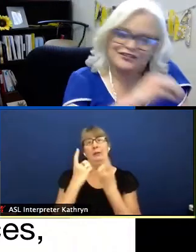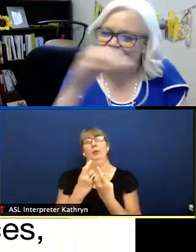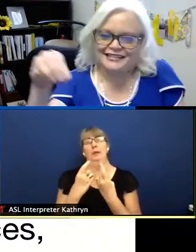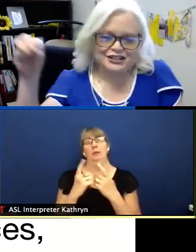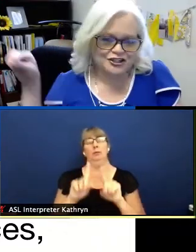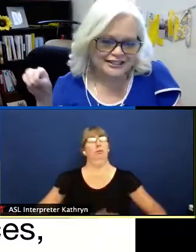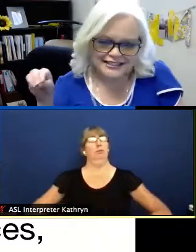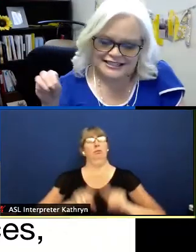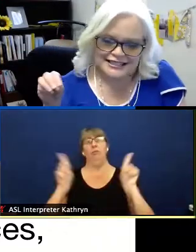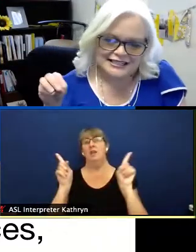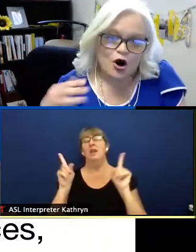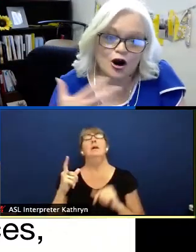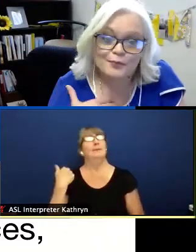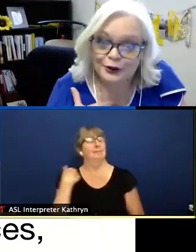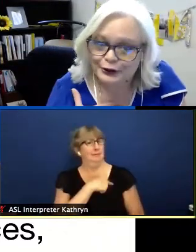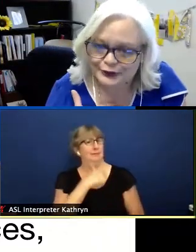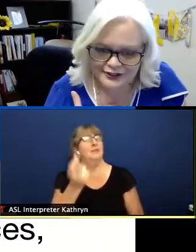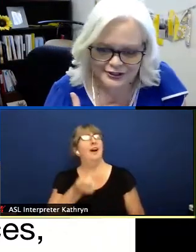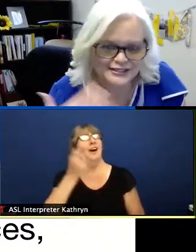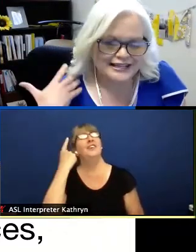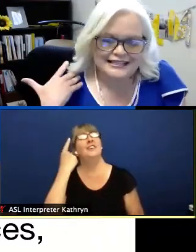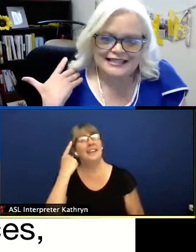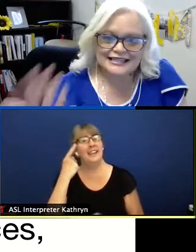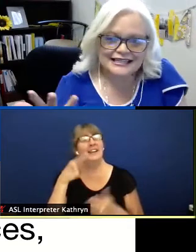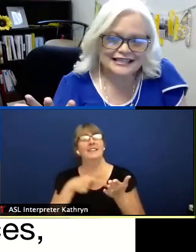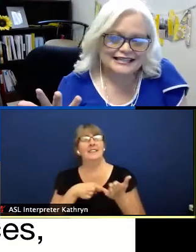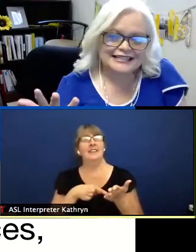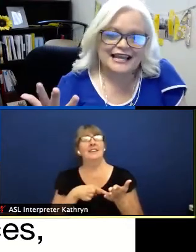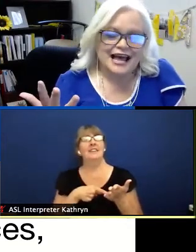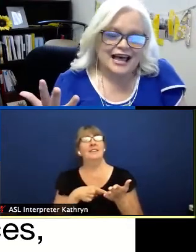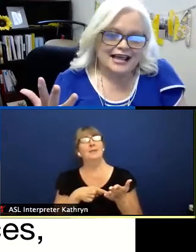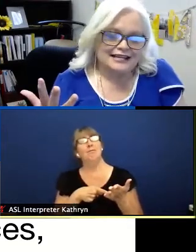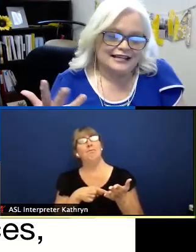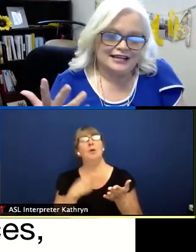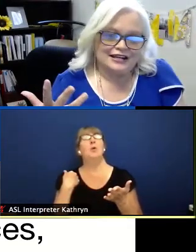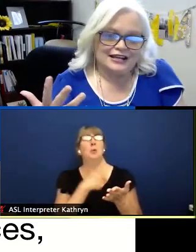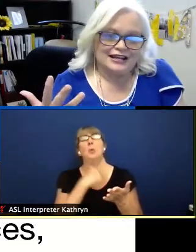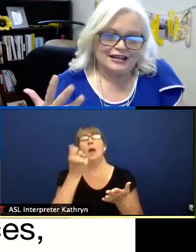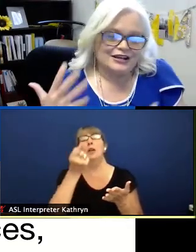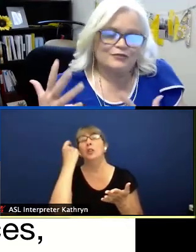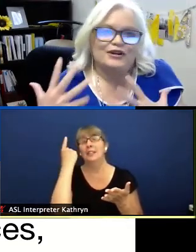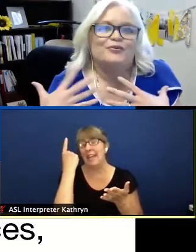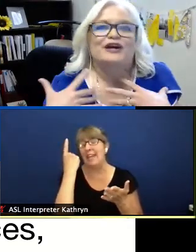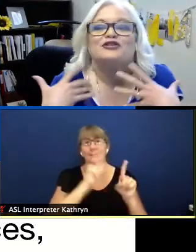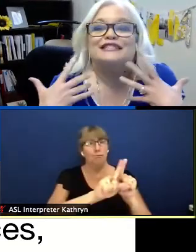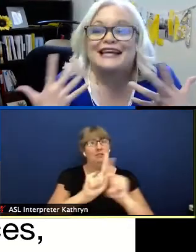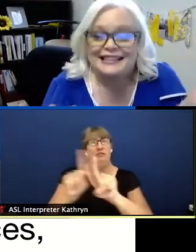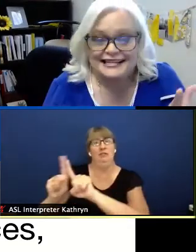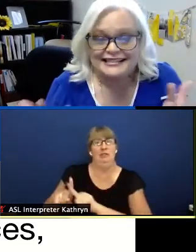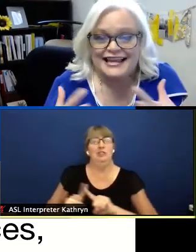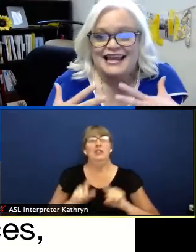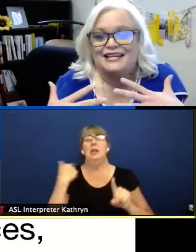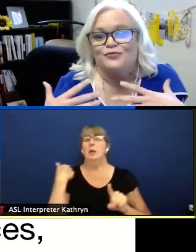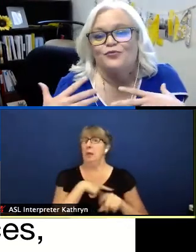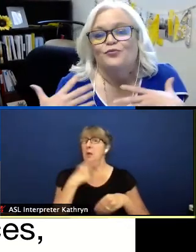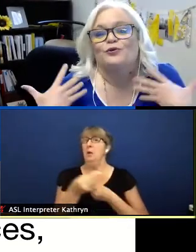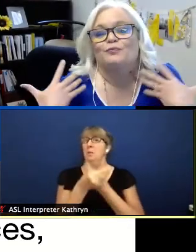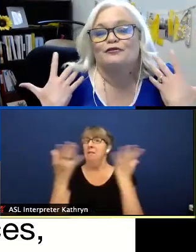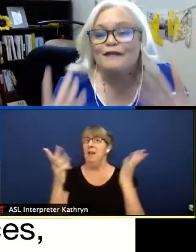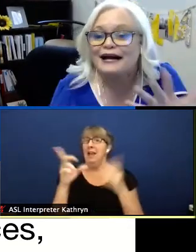these districts. So our bureau understands this is, and we understand this, and will provide